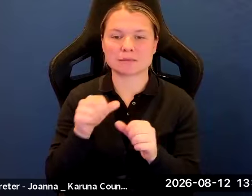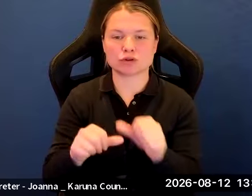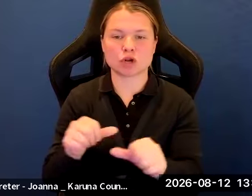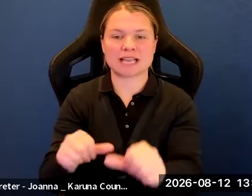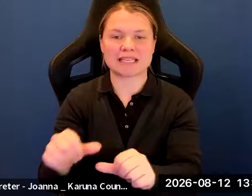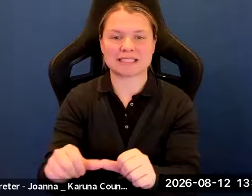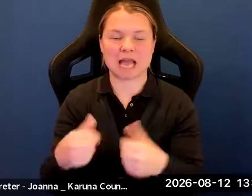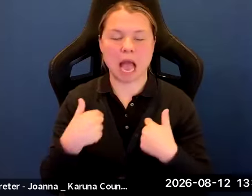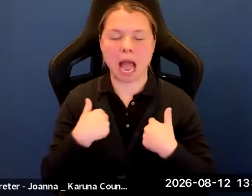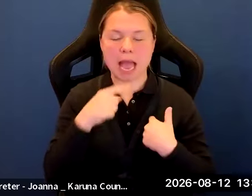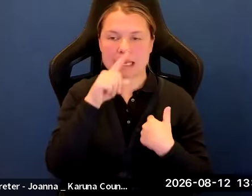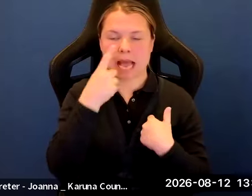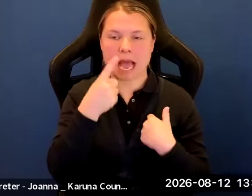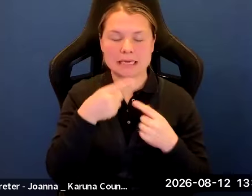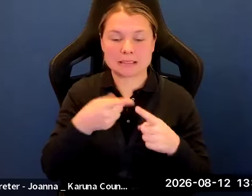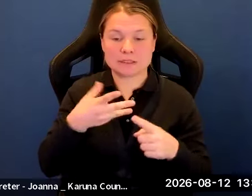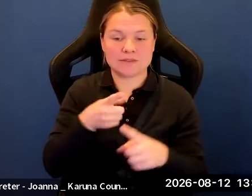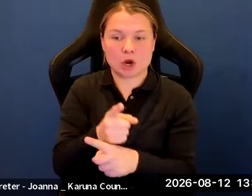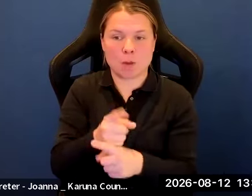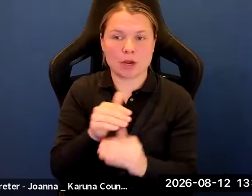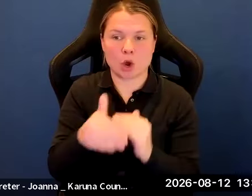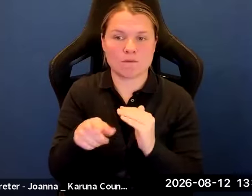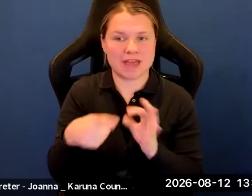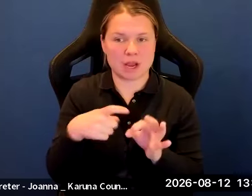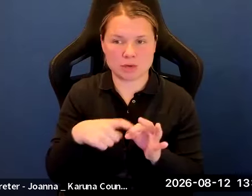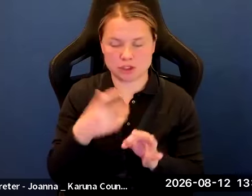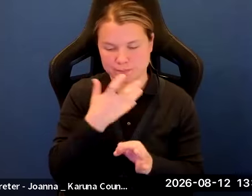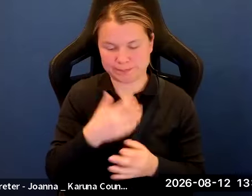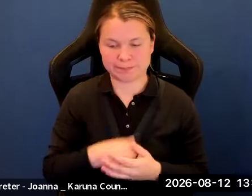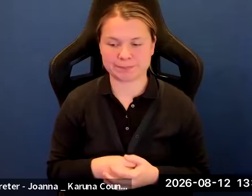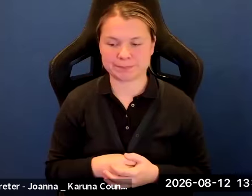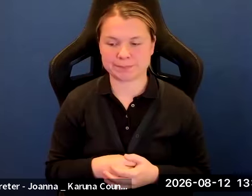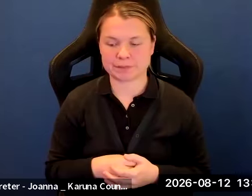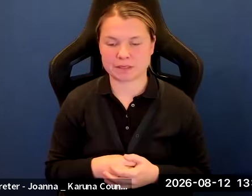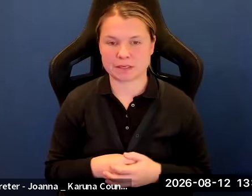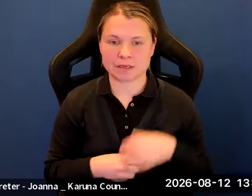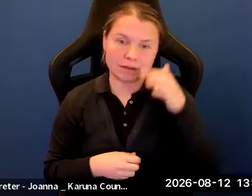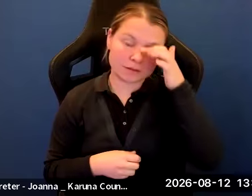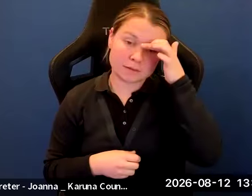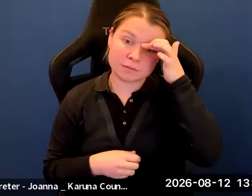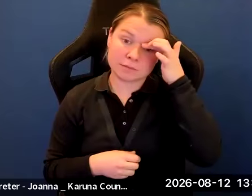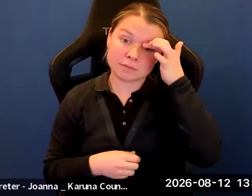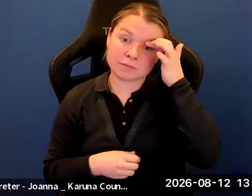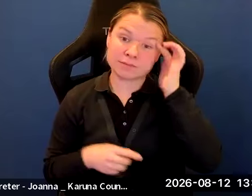I think that will be something for the contracting process